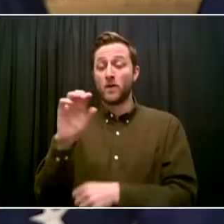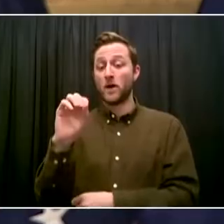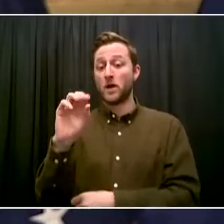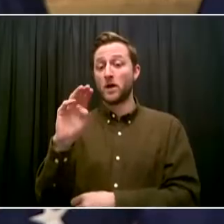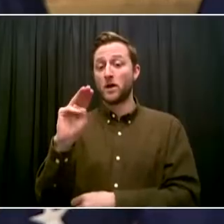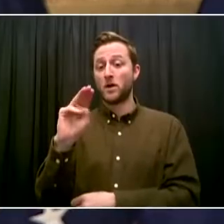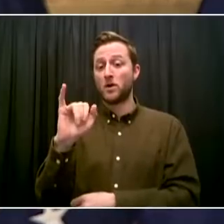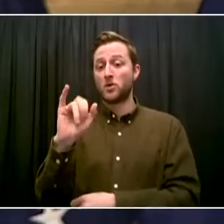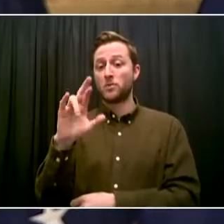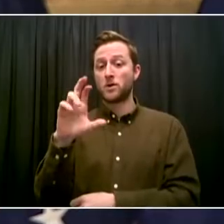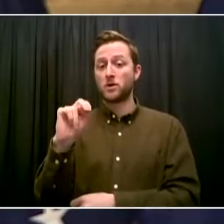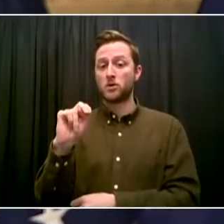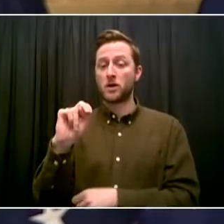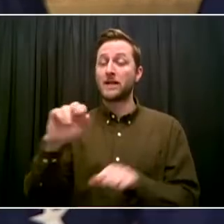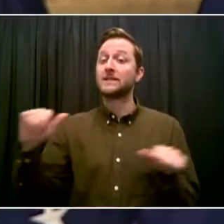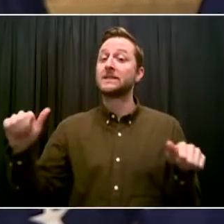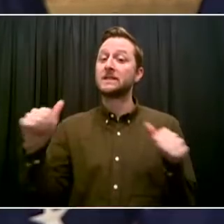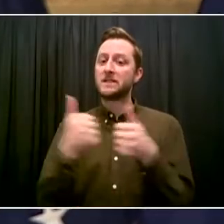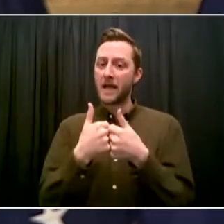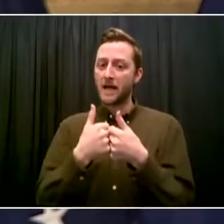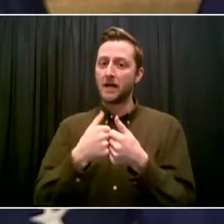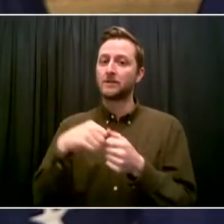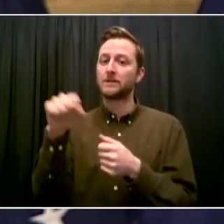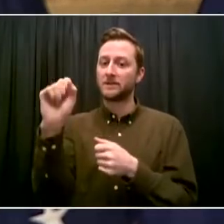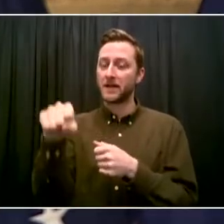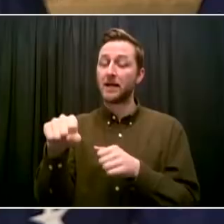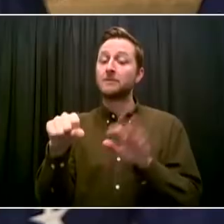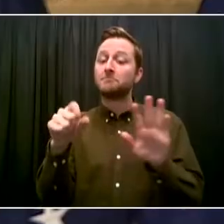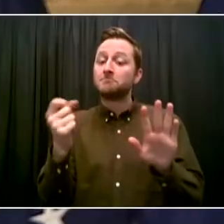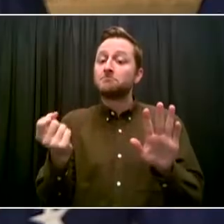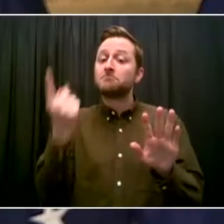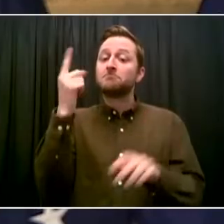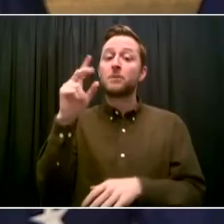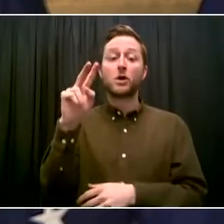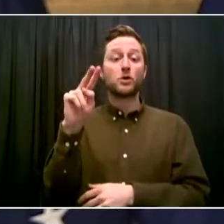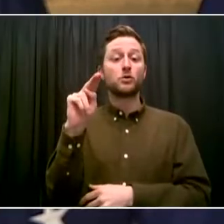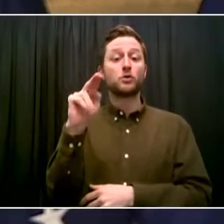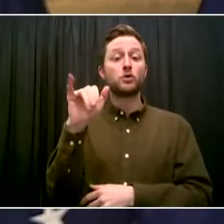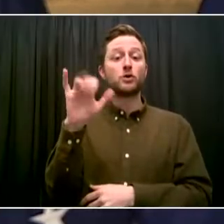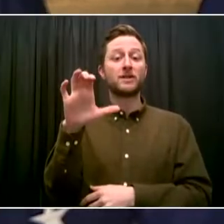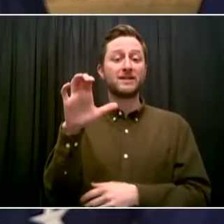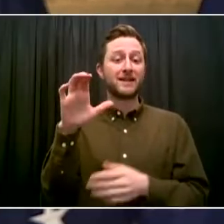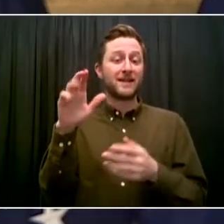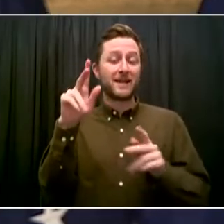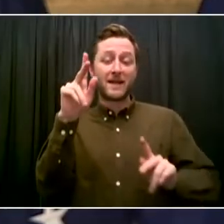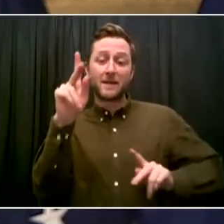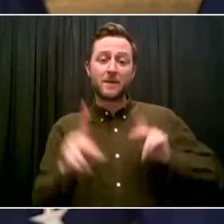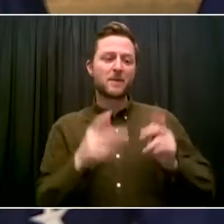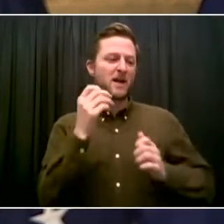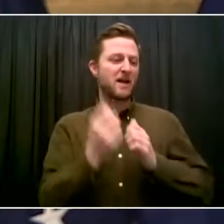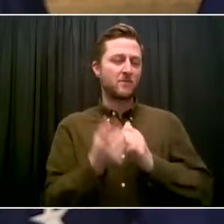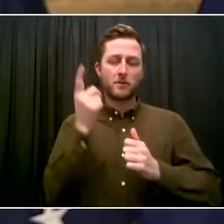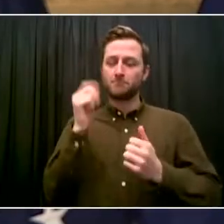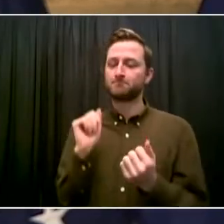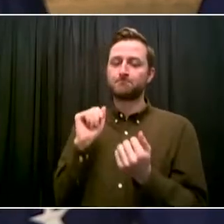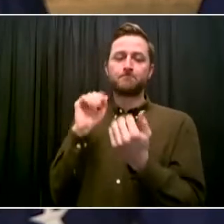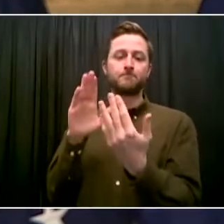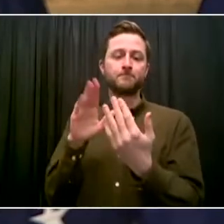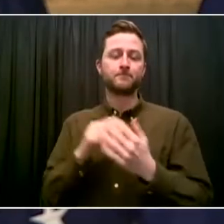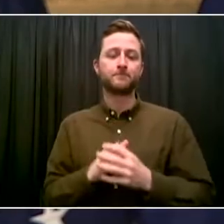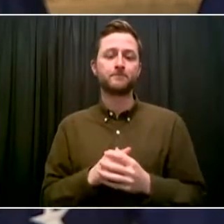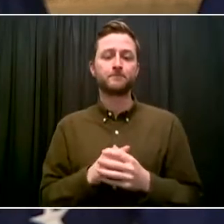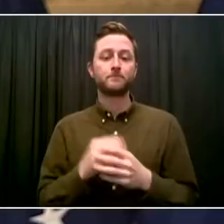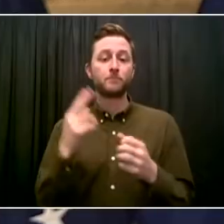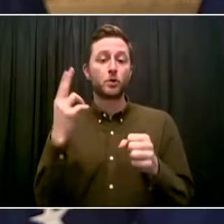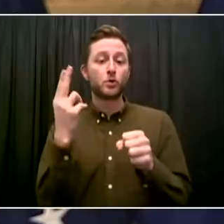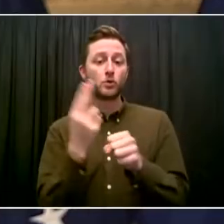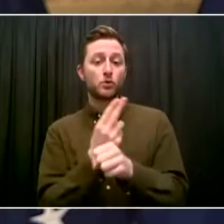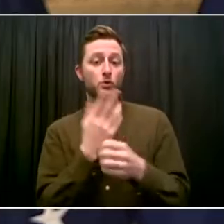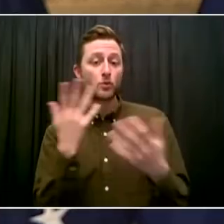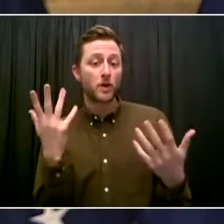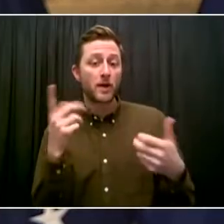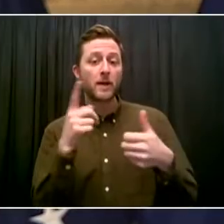OMICRON IS THE MOST FORMIDABLE